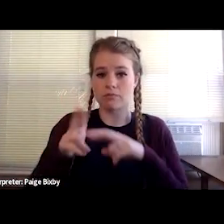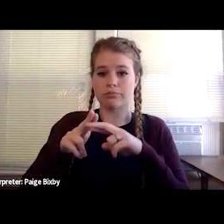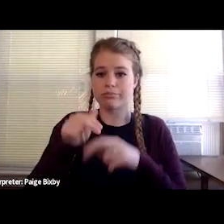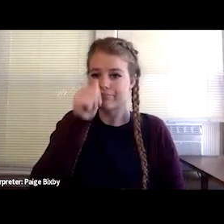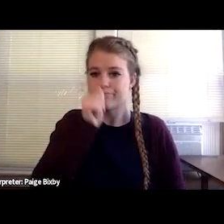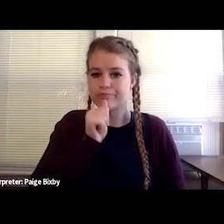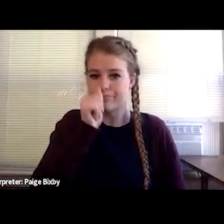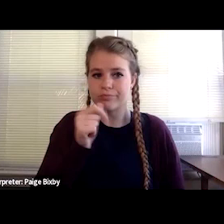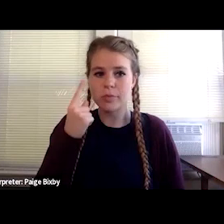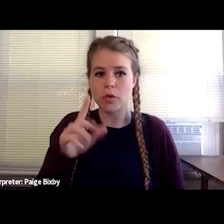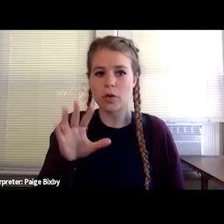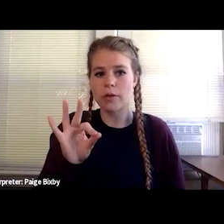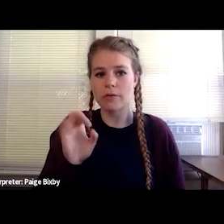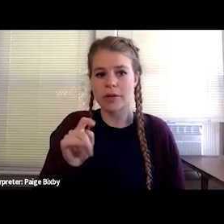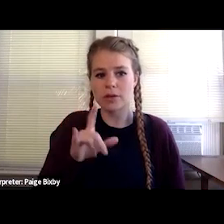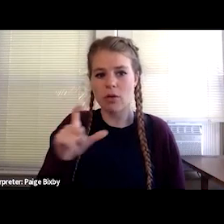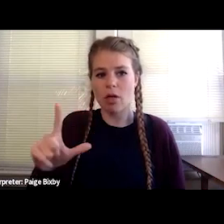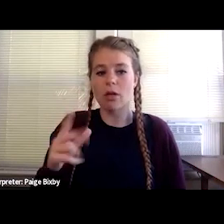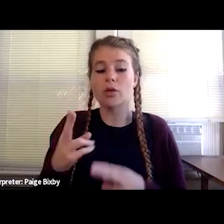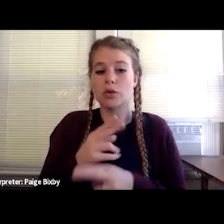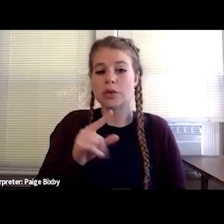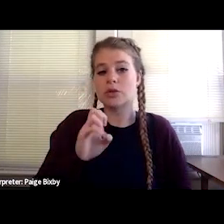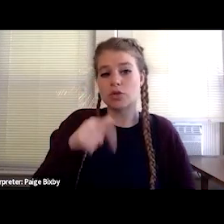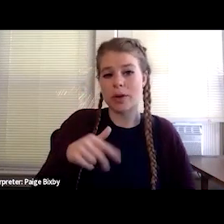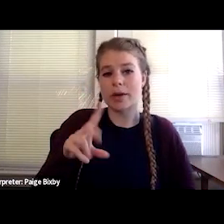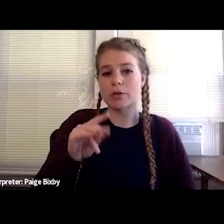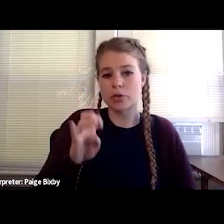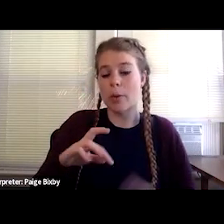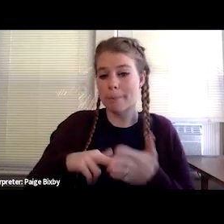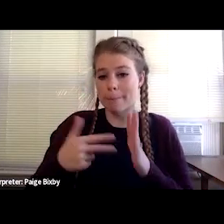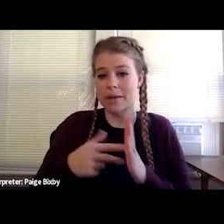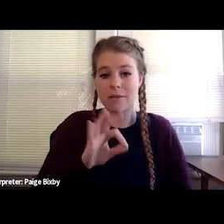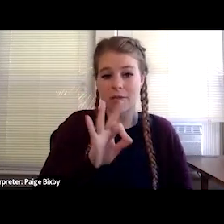uses tranq dope, which is fentanyl and xylazine, it can be very likely